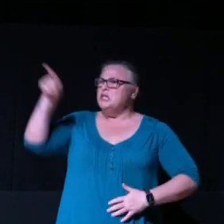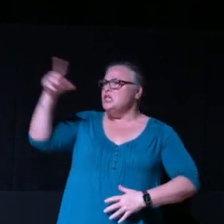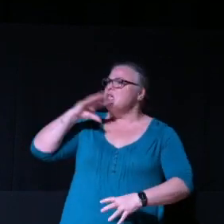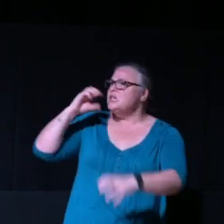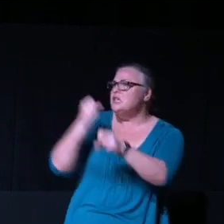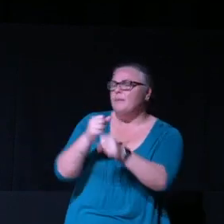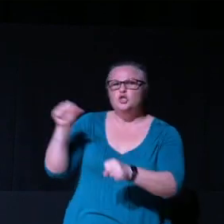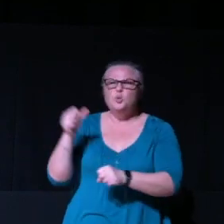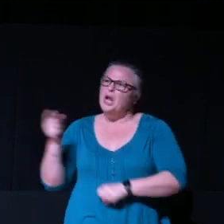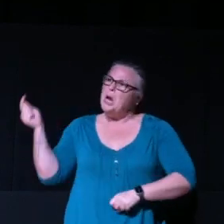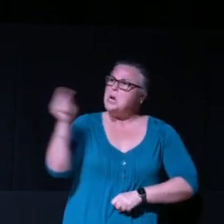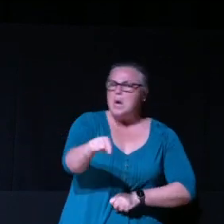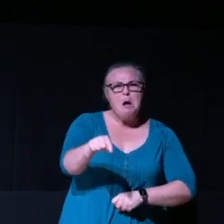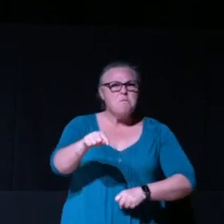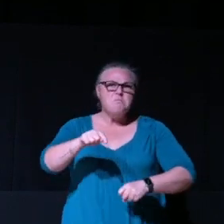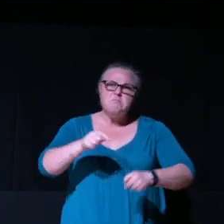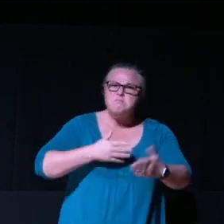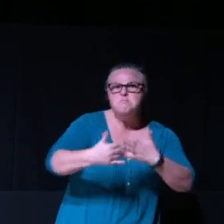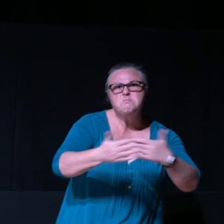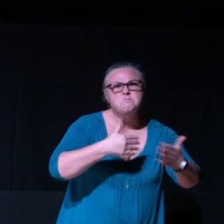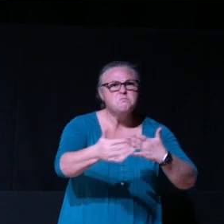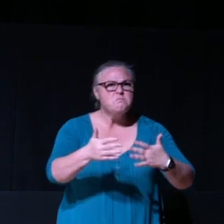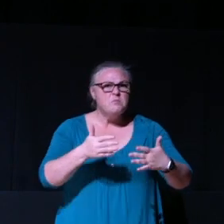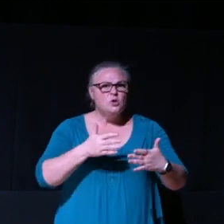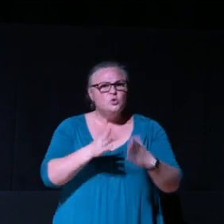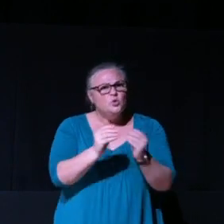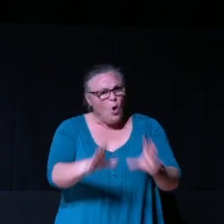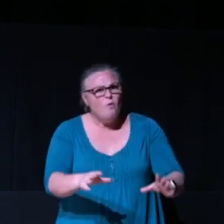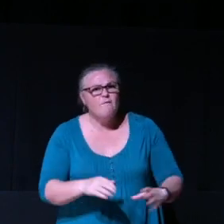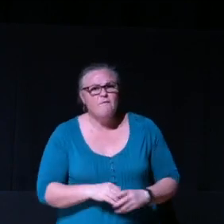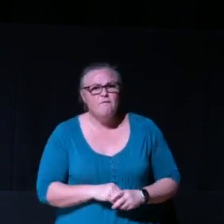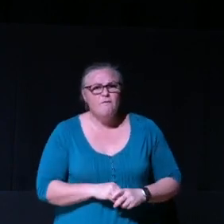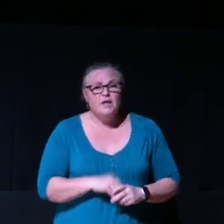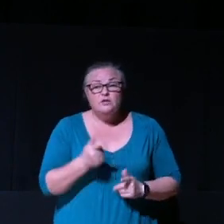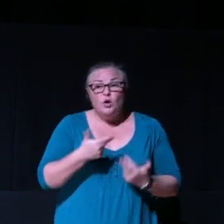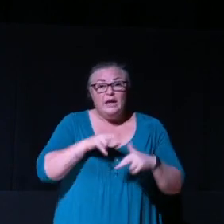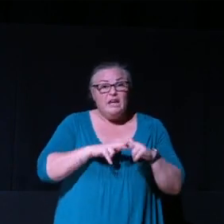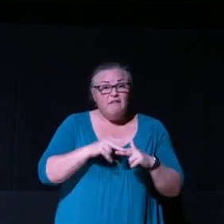disliked the Henson pictures weren't content to express their disapproval and lead it at that.